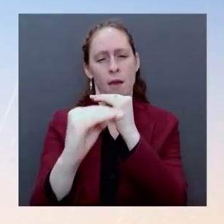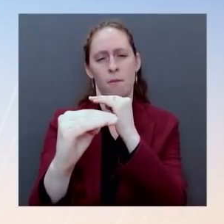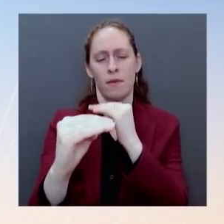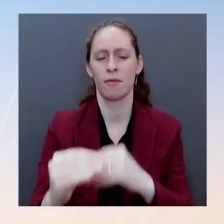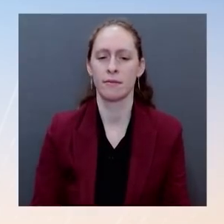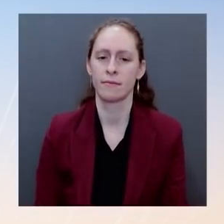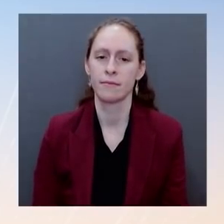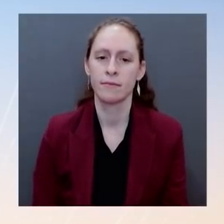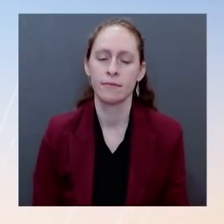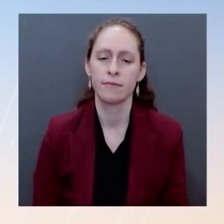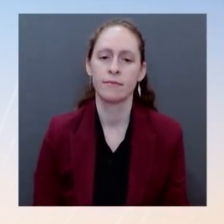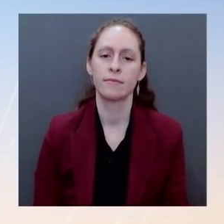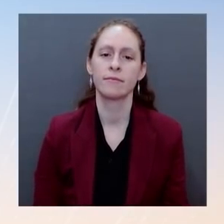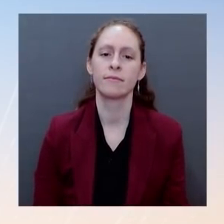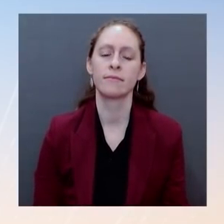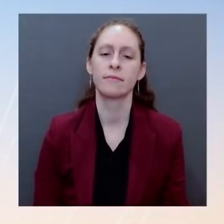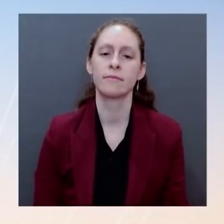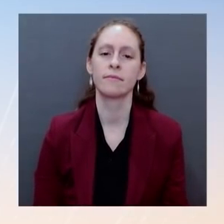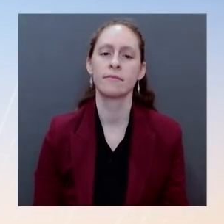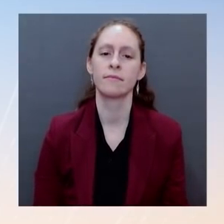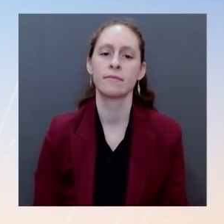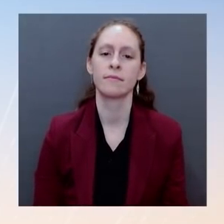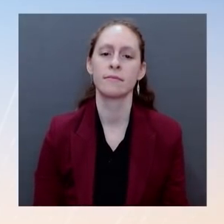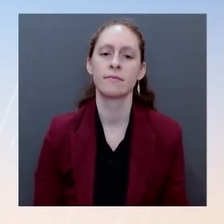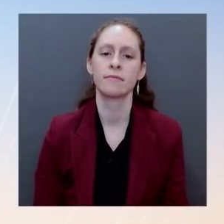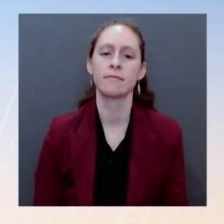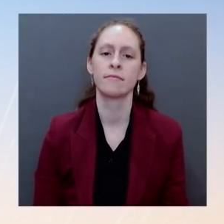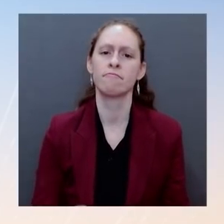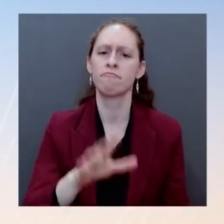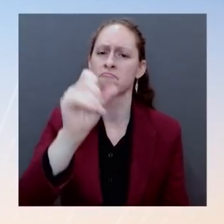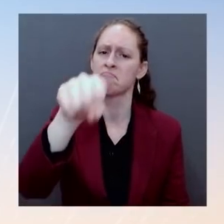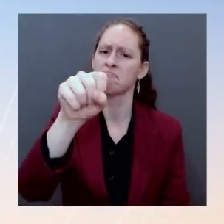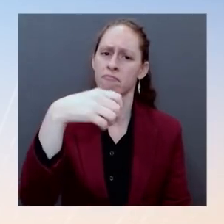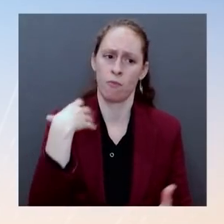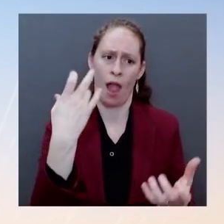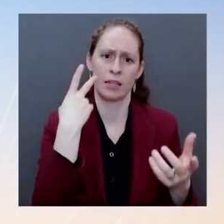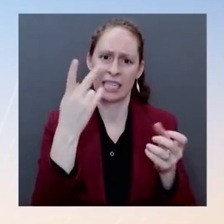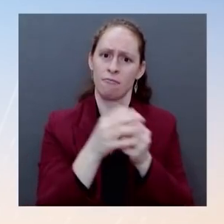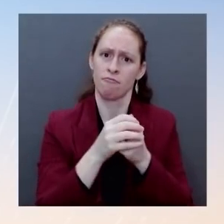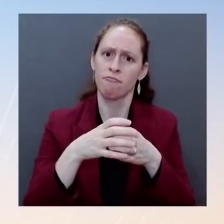and if we can address these present challenges, we'll hopefully see going forward.